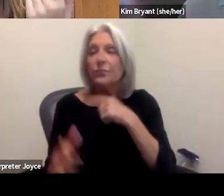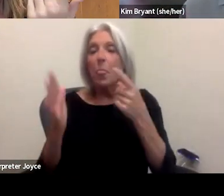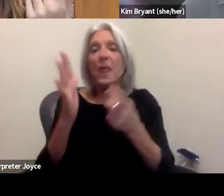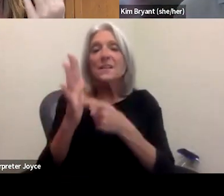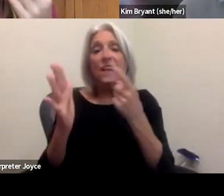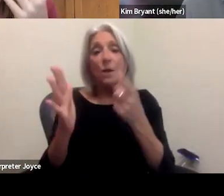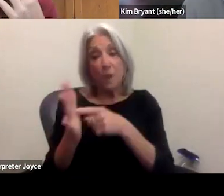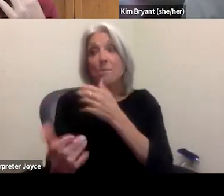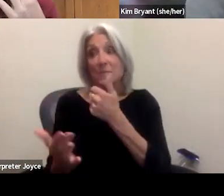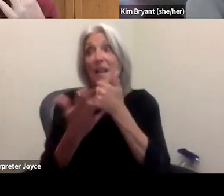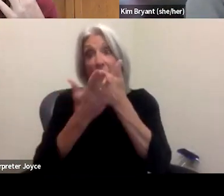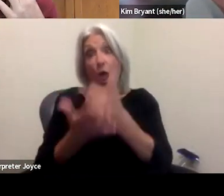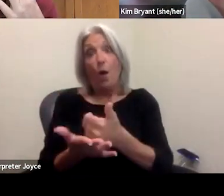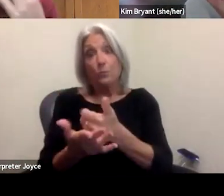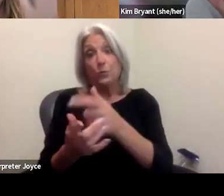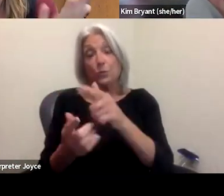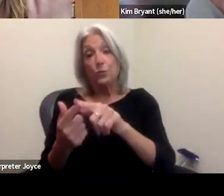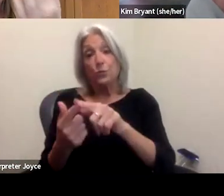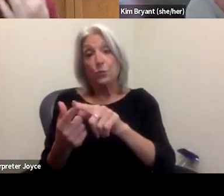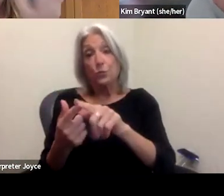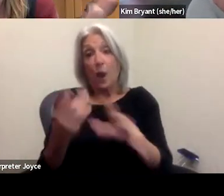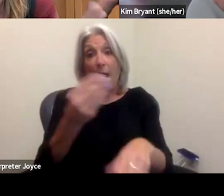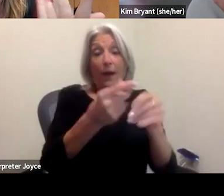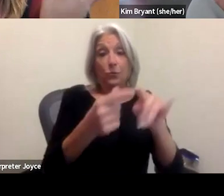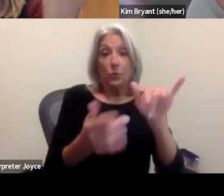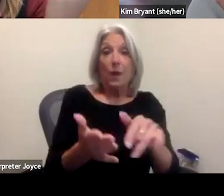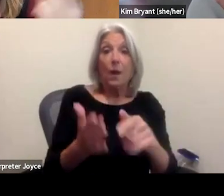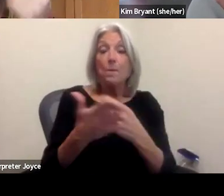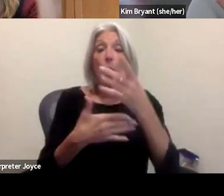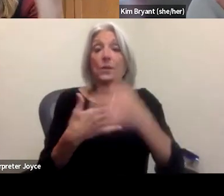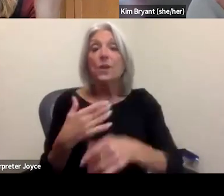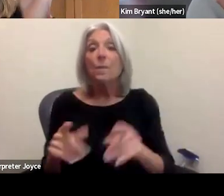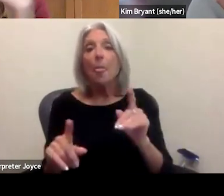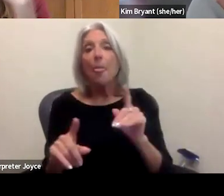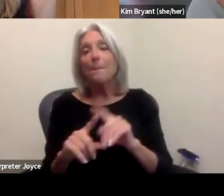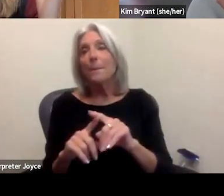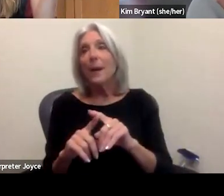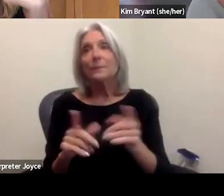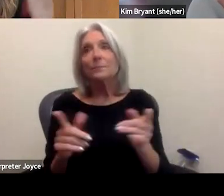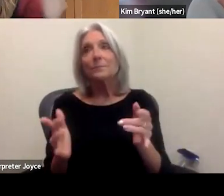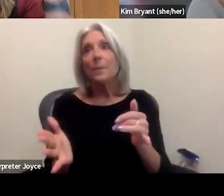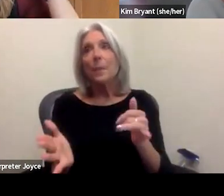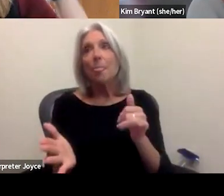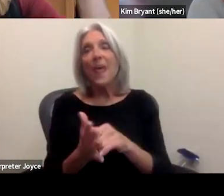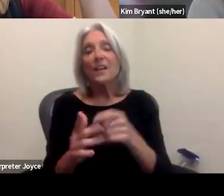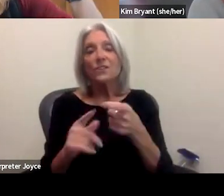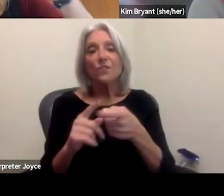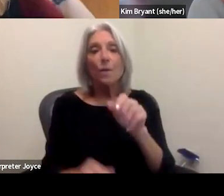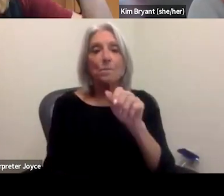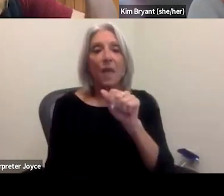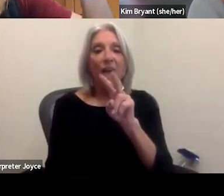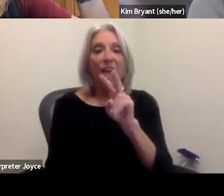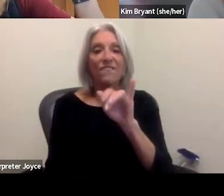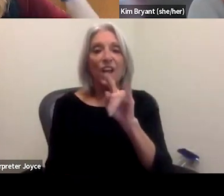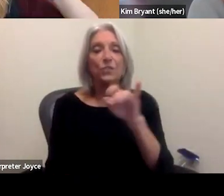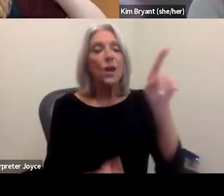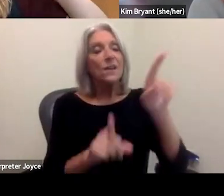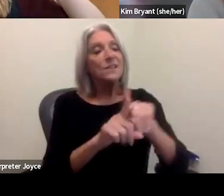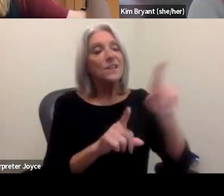but really, as human test pilots. This comes from aviation. Here's a pilot who knows how to do a lot of things,